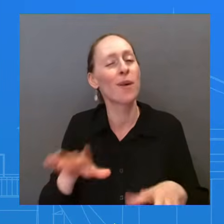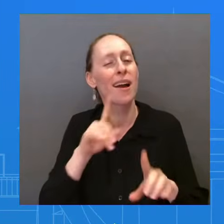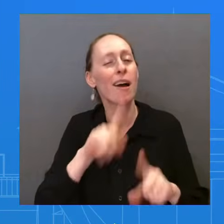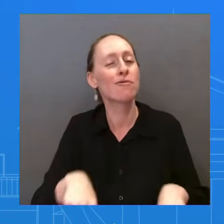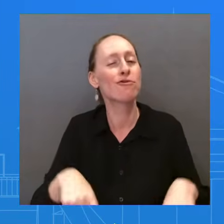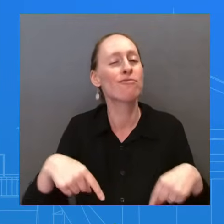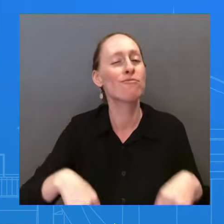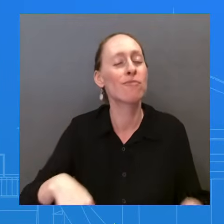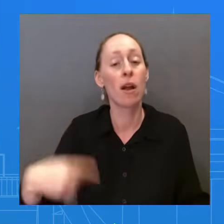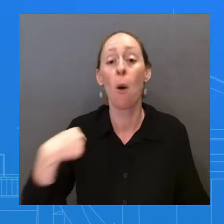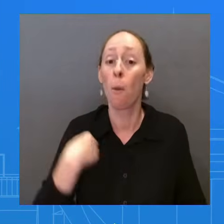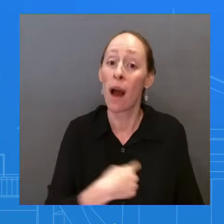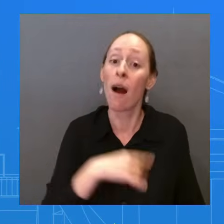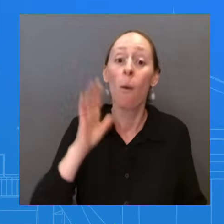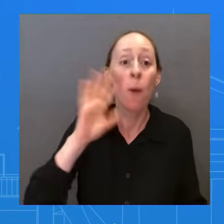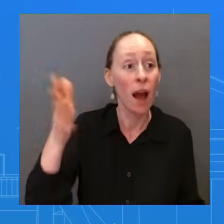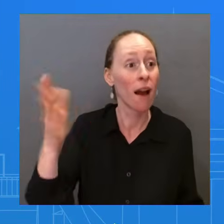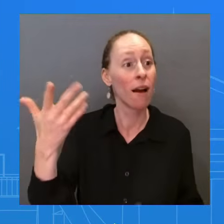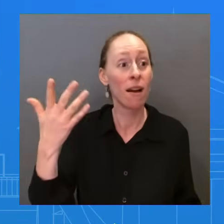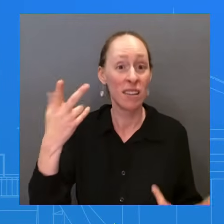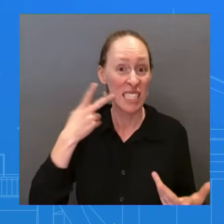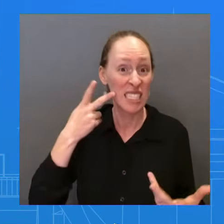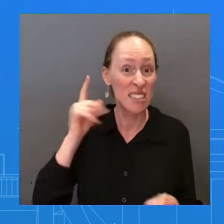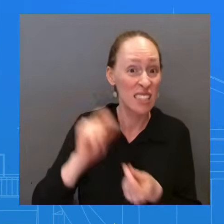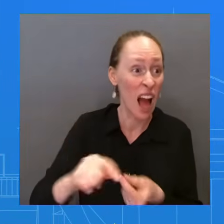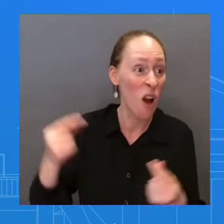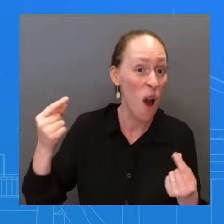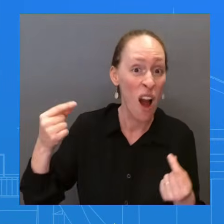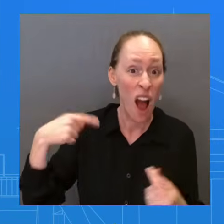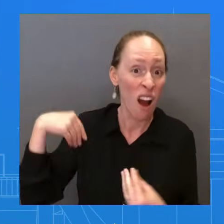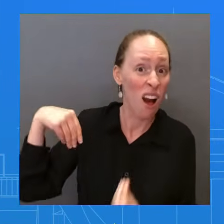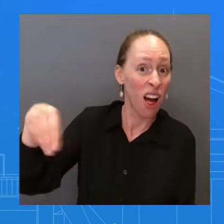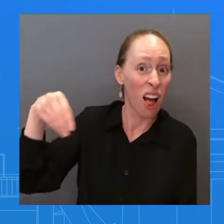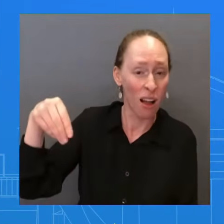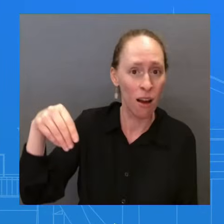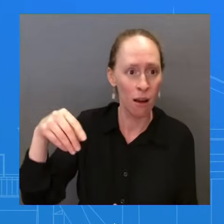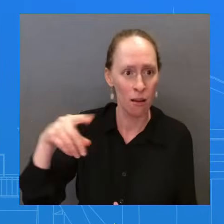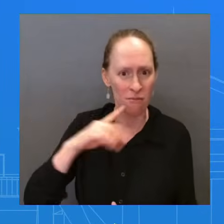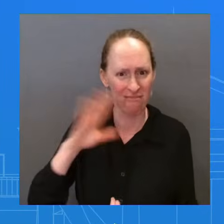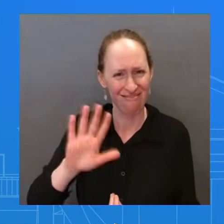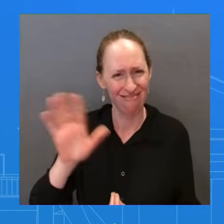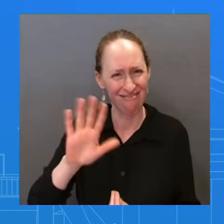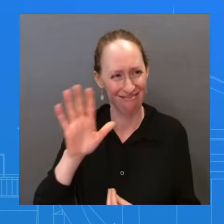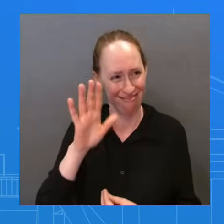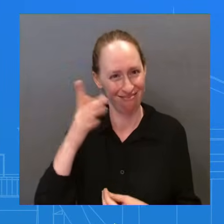This was a espionage piece of equipment, and we want to get a better handle on it,